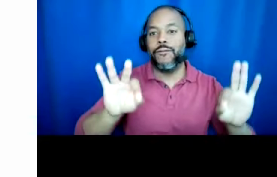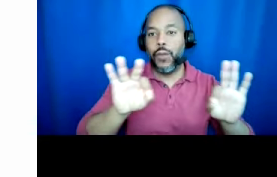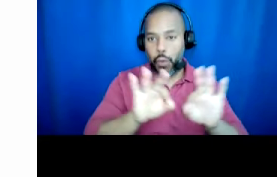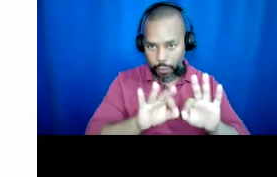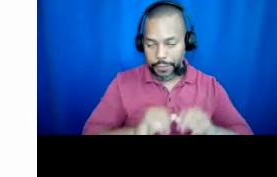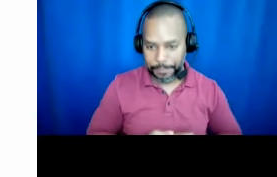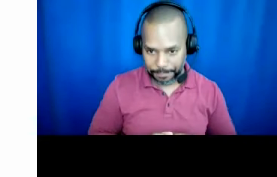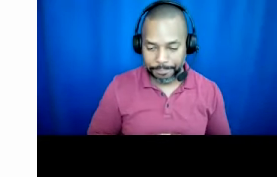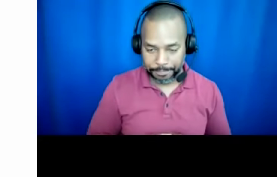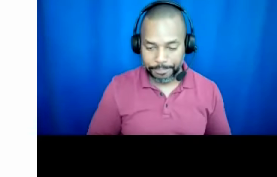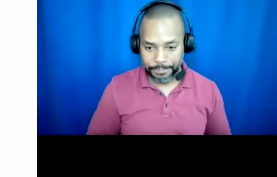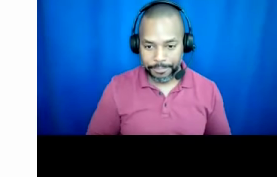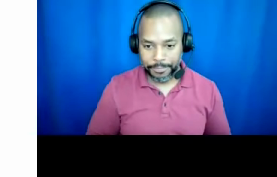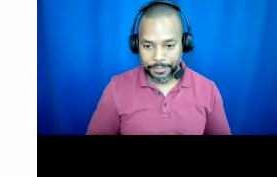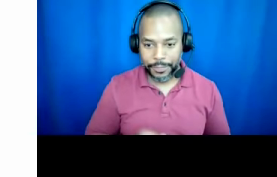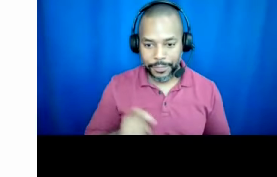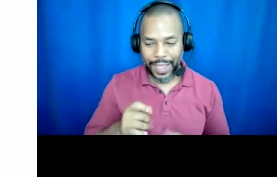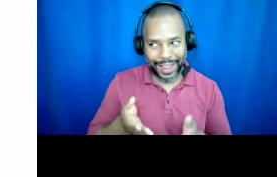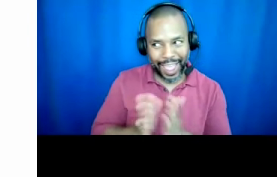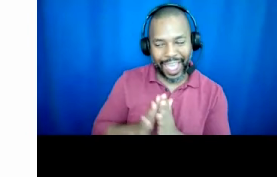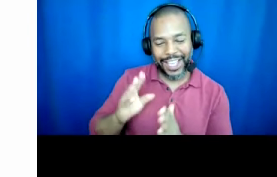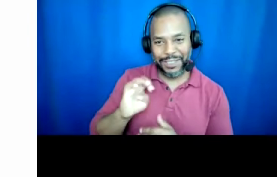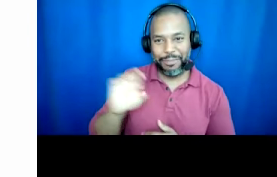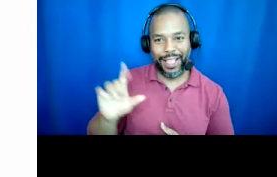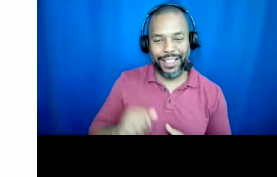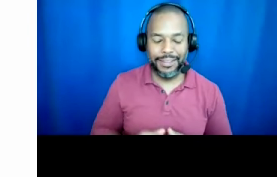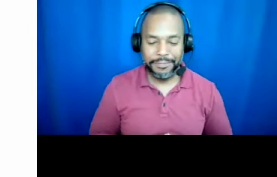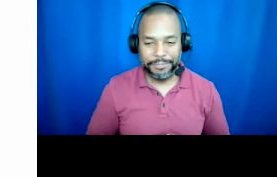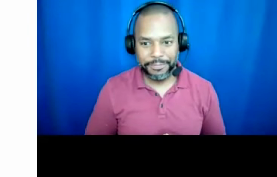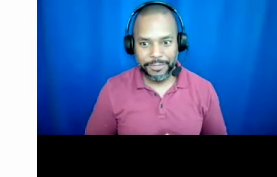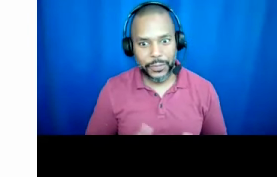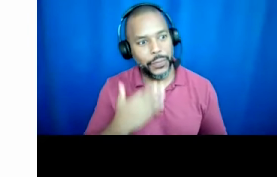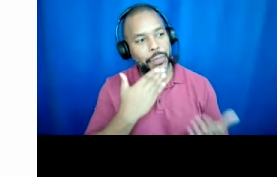We had to ask Mel. That's a great question, Lorraine.